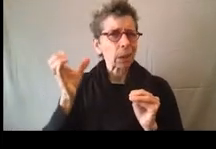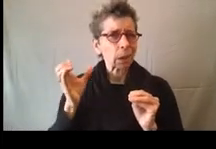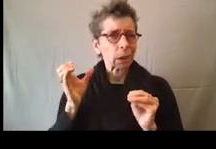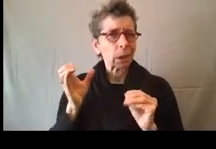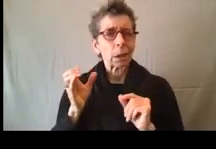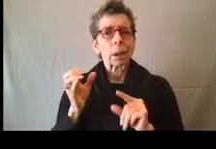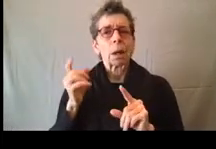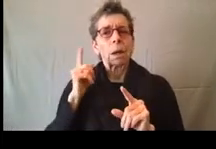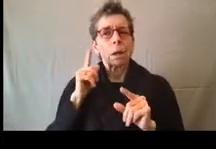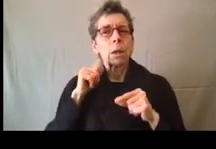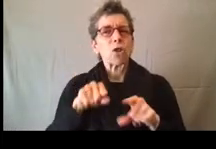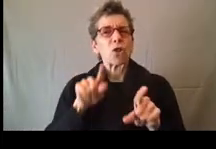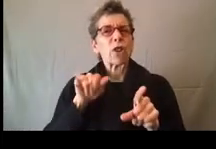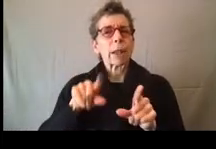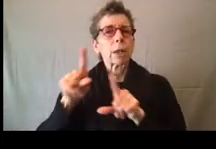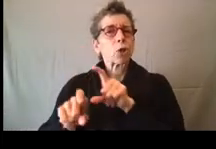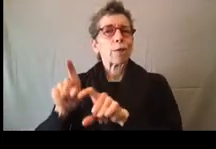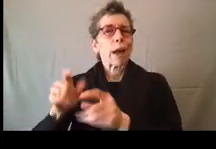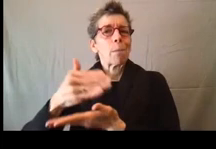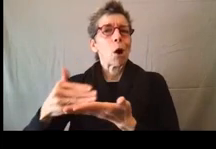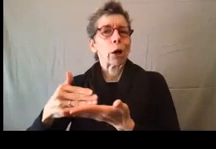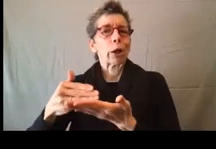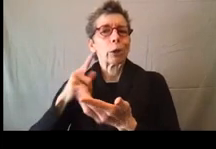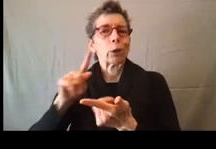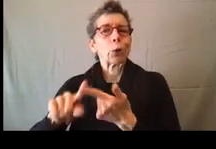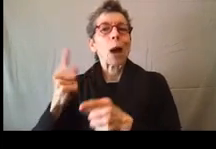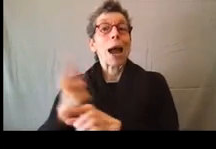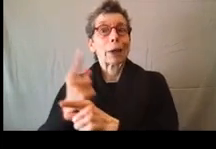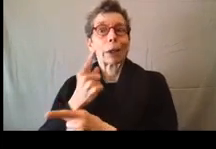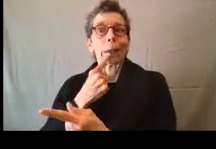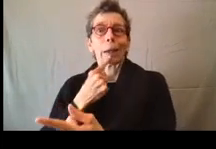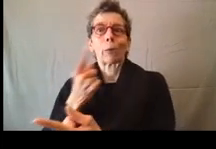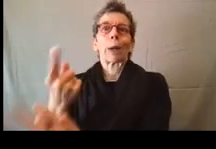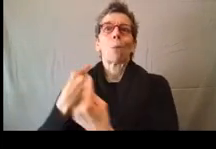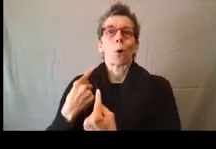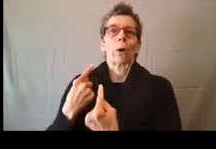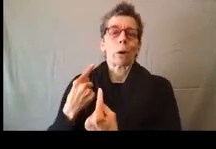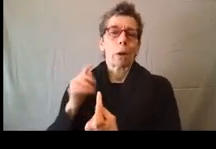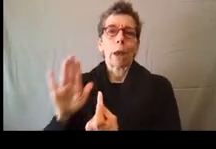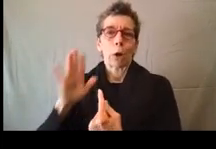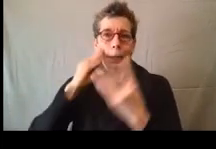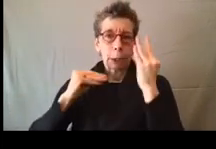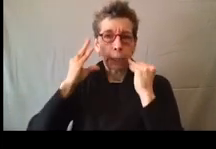portion of the study before they can accurately self report in the survey. So, our original